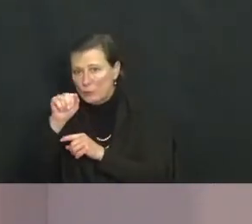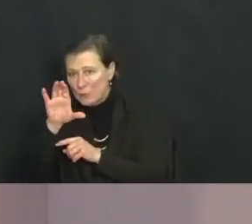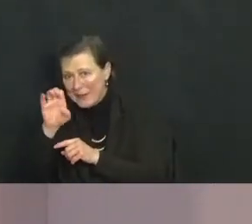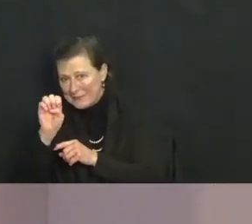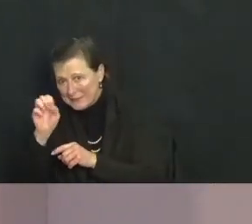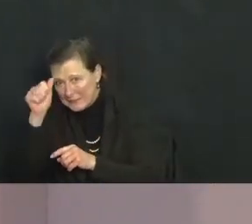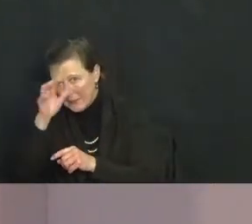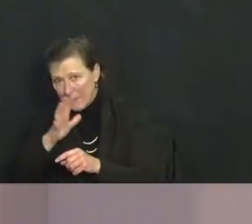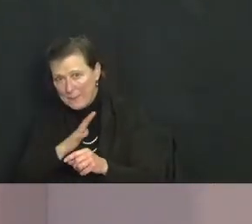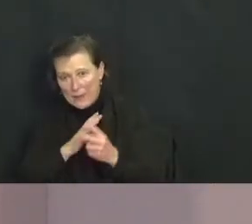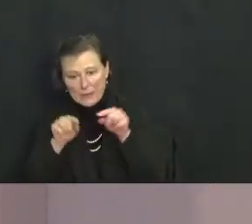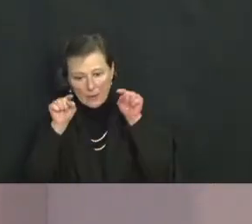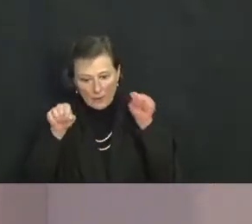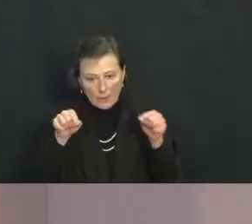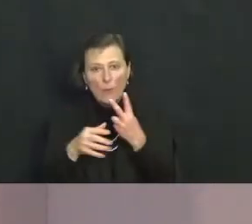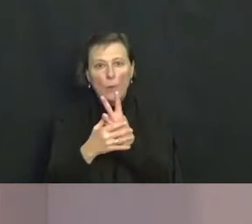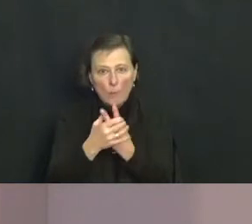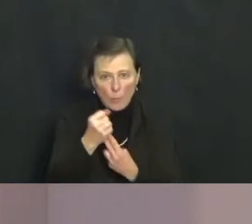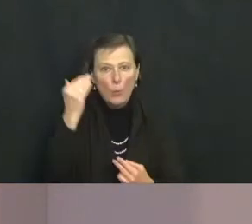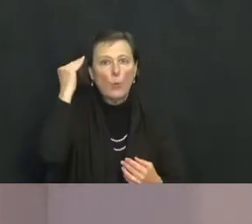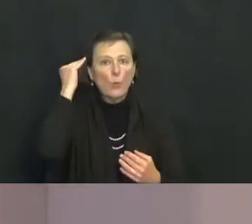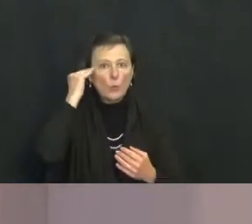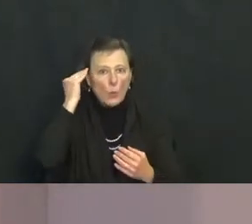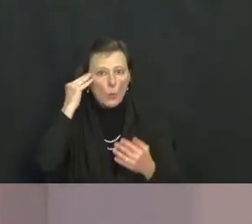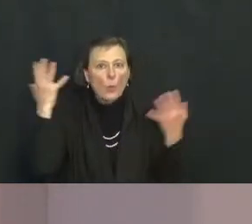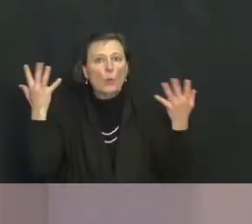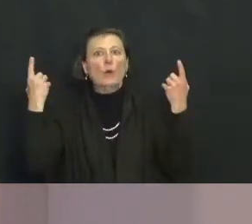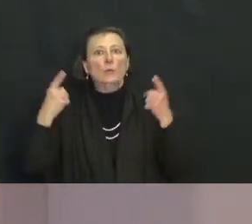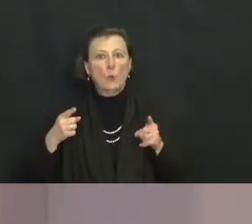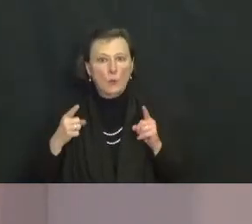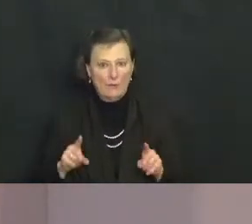they both would know what was going on.